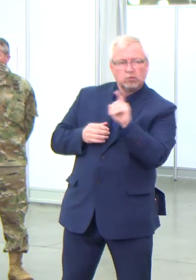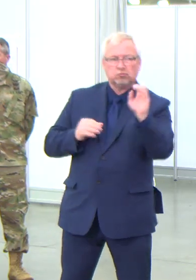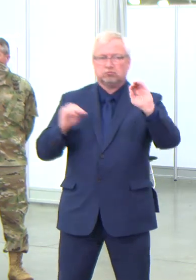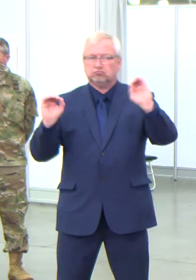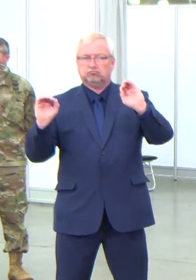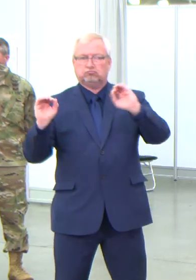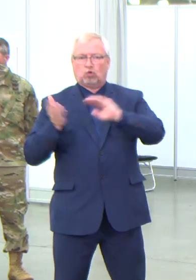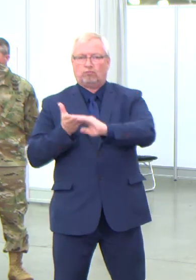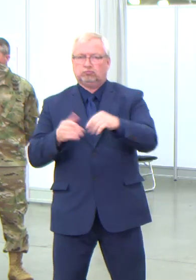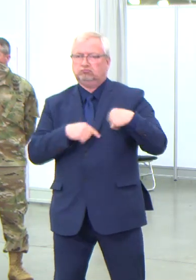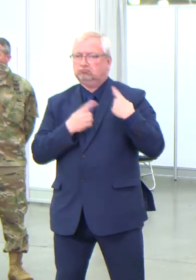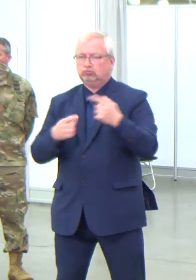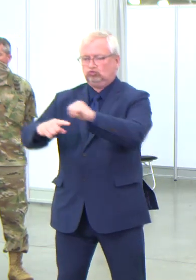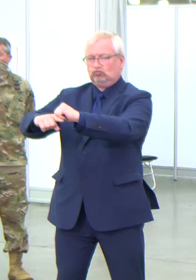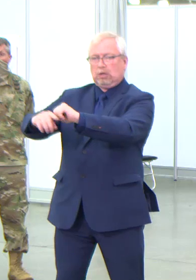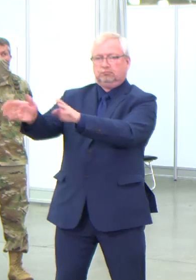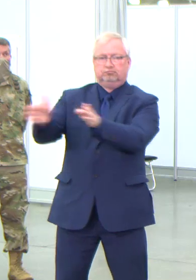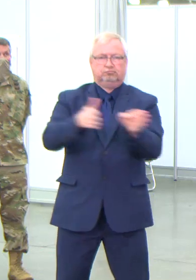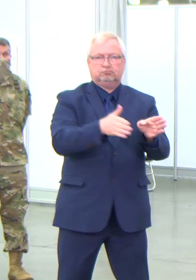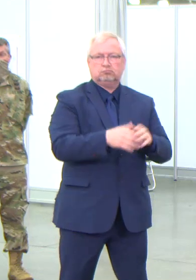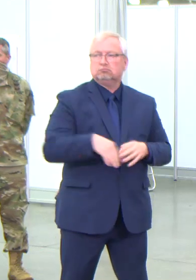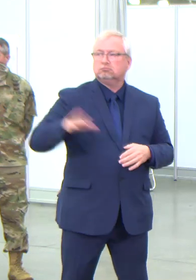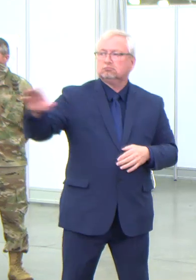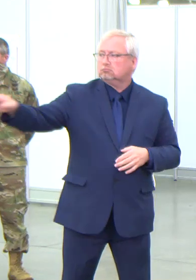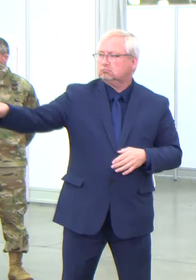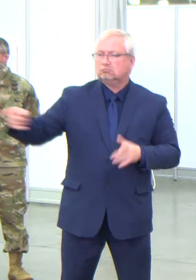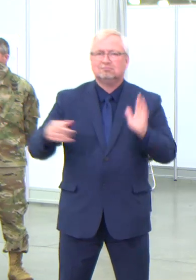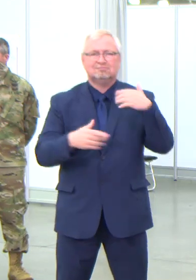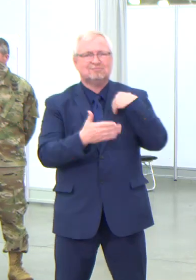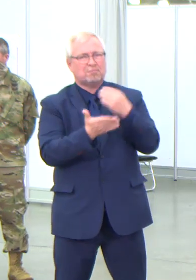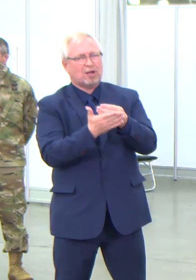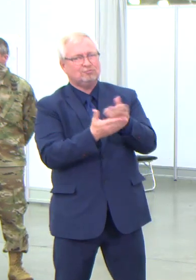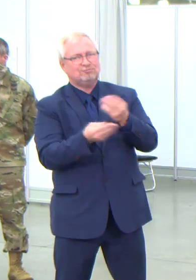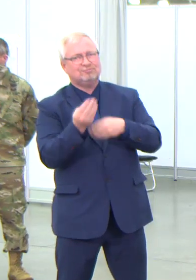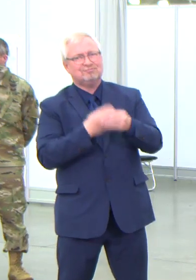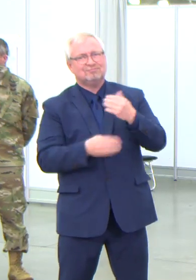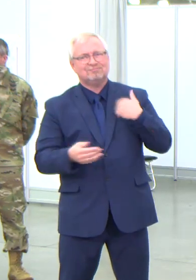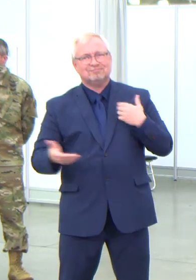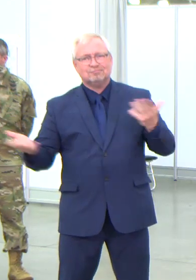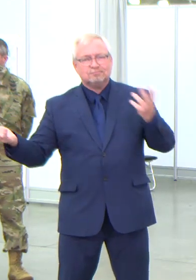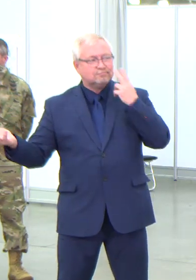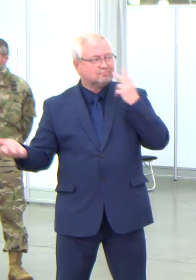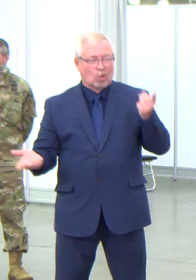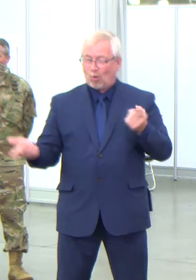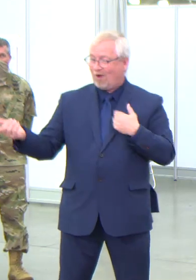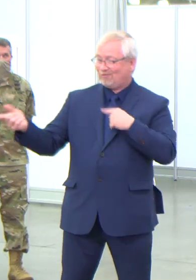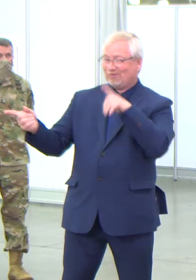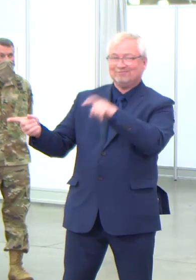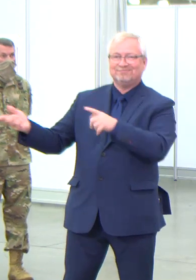(Question off mic.) GOVERNOR HOGAN: You've got a lot of questions, Erin